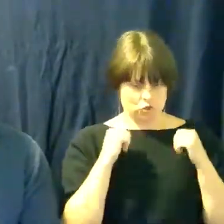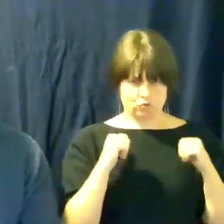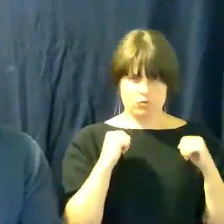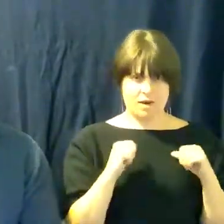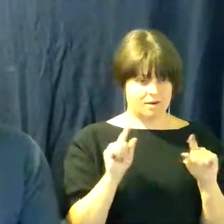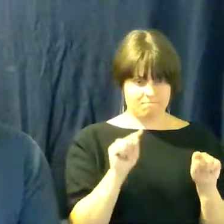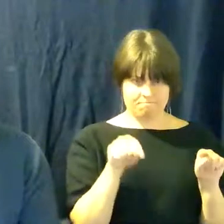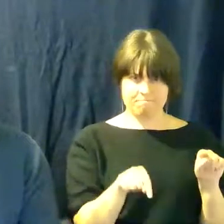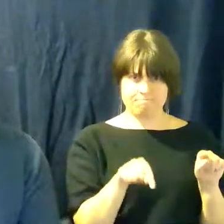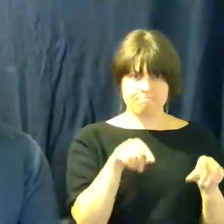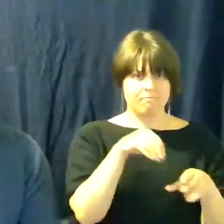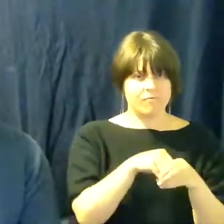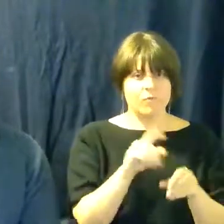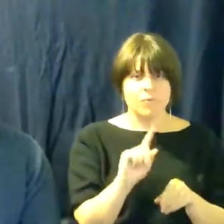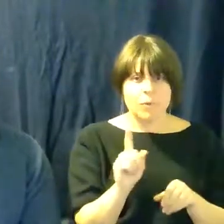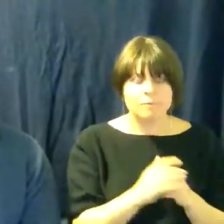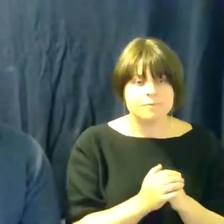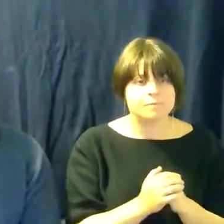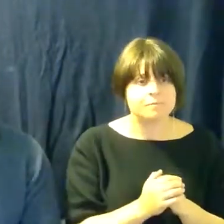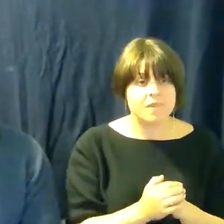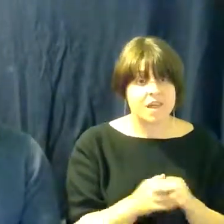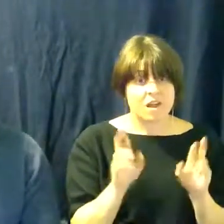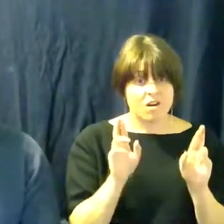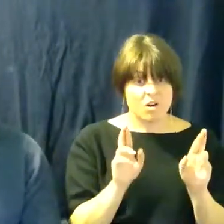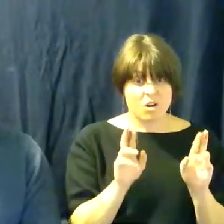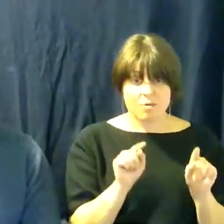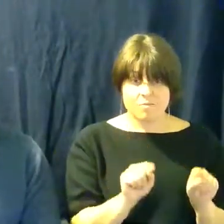Now we're going to hand back to her death who